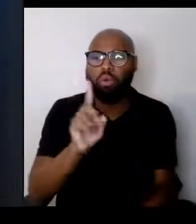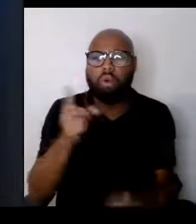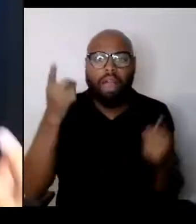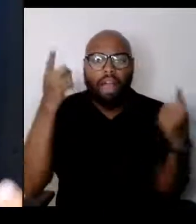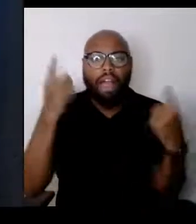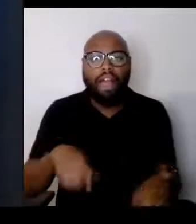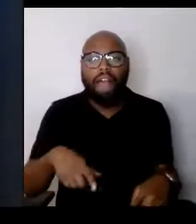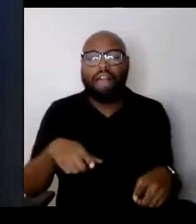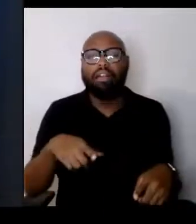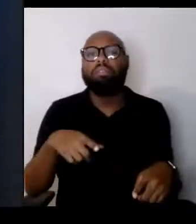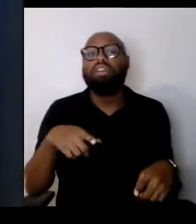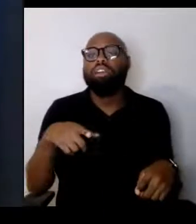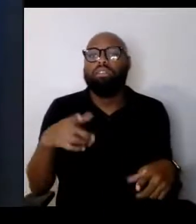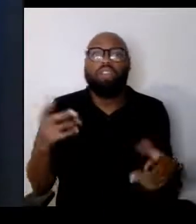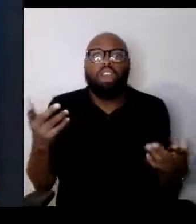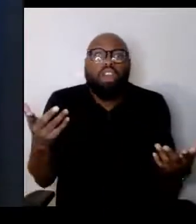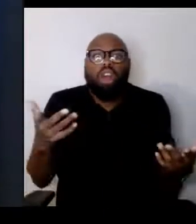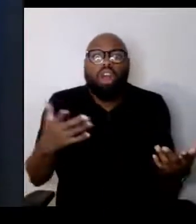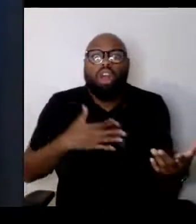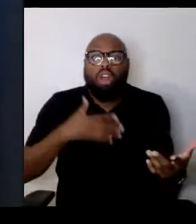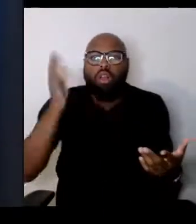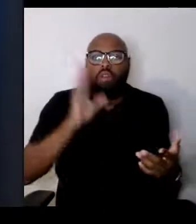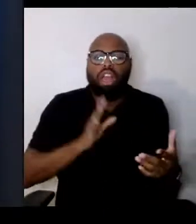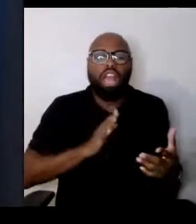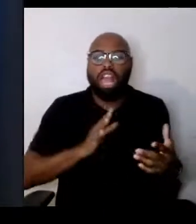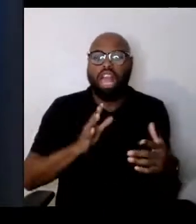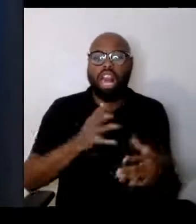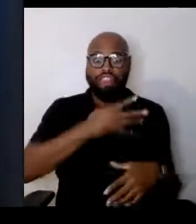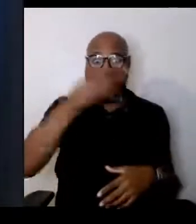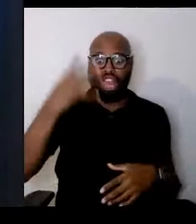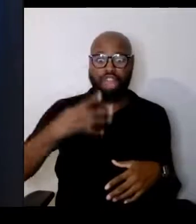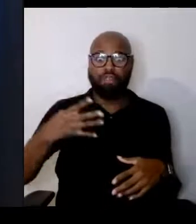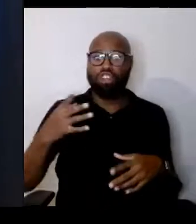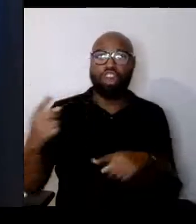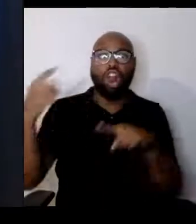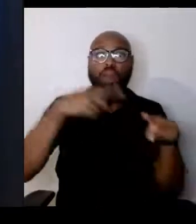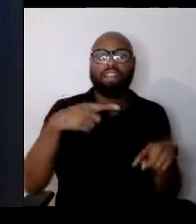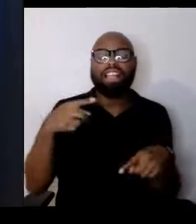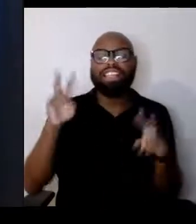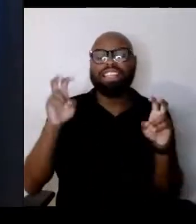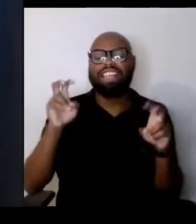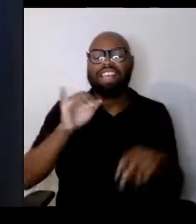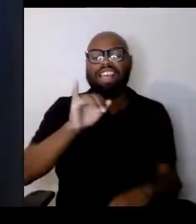"Oh my God, the immigrants are coming." we are an invasion, so they're very deliberate about the language.